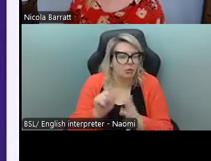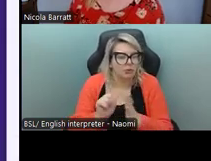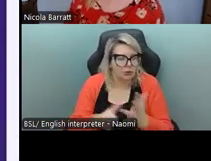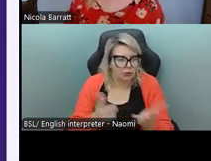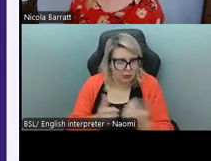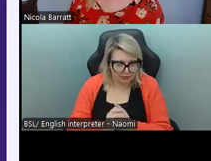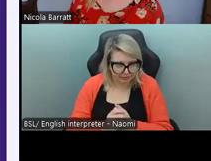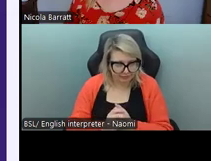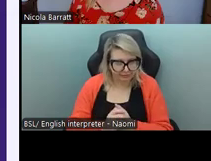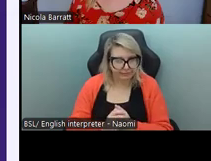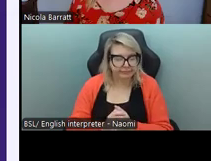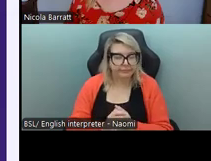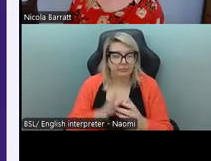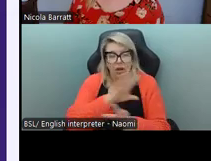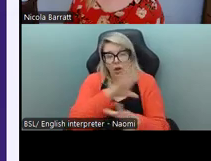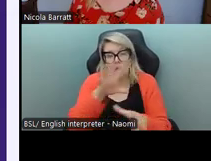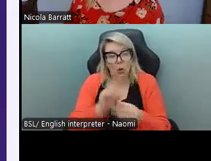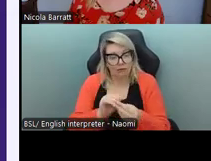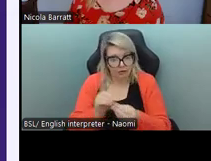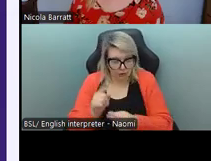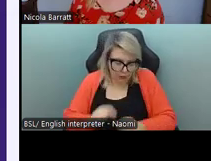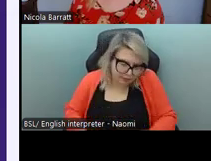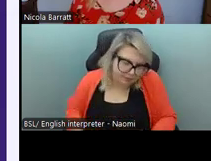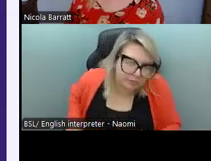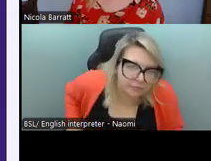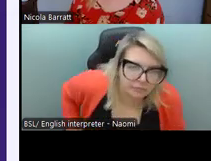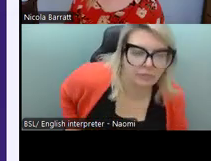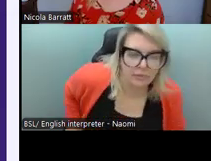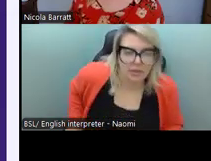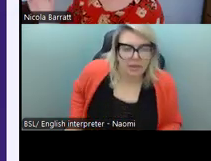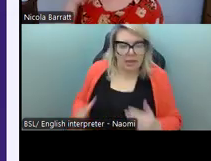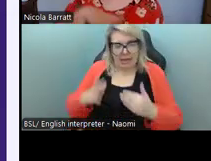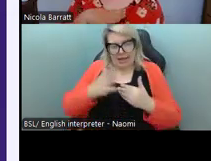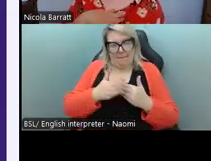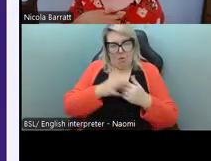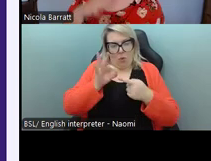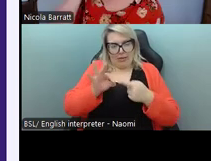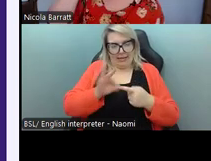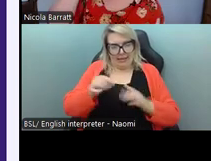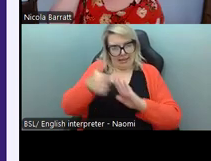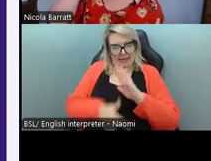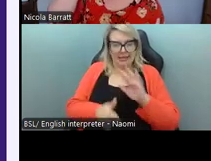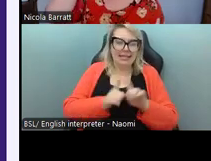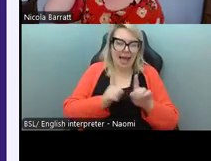Then you have an overview section, which is your opportunity to go into more depth. Like we were talking about with the about section,